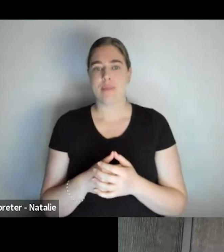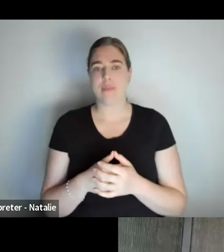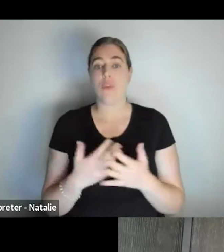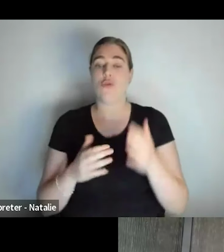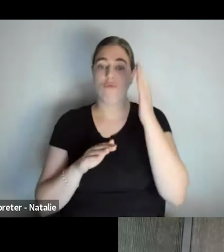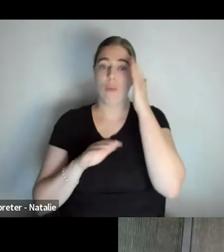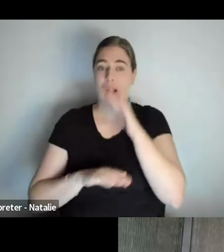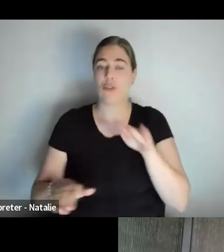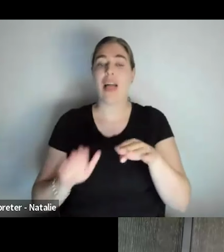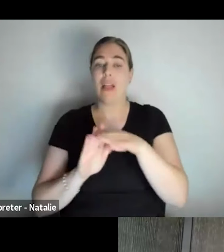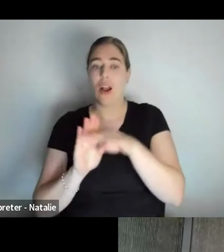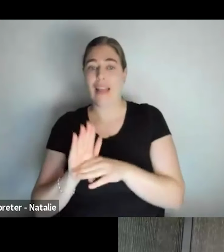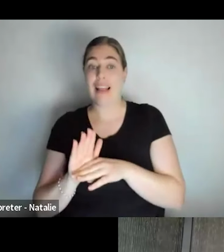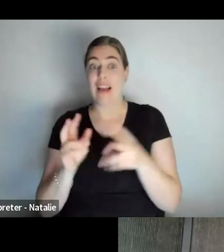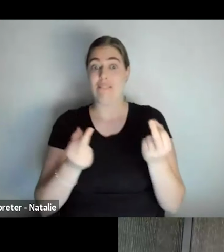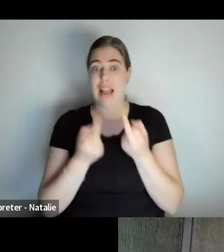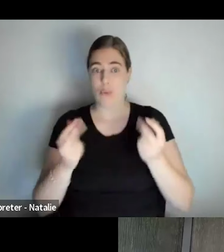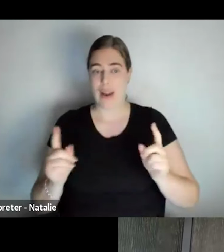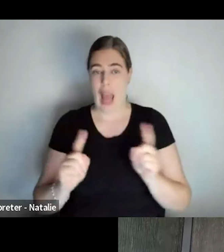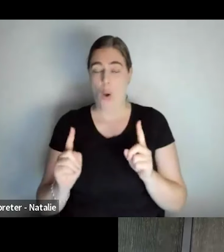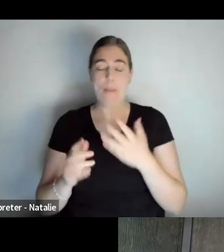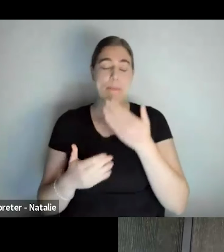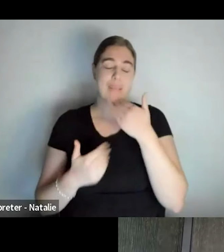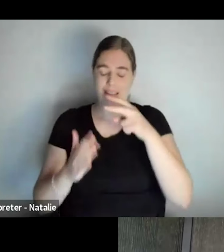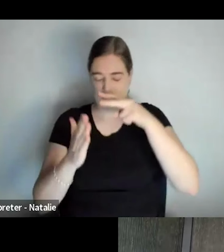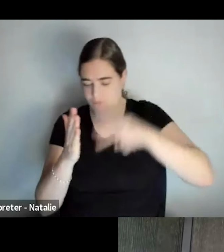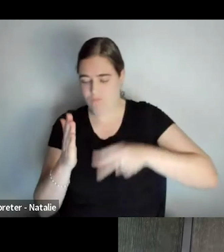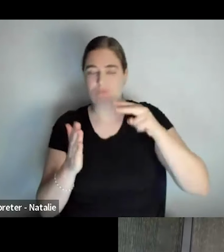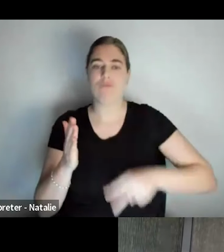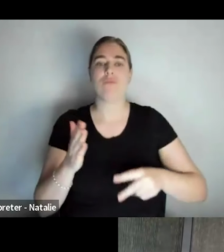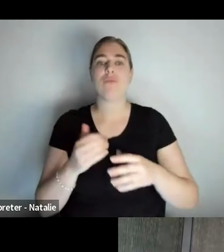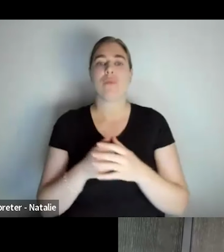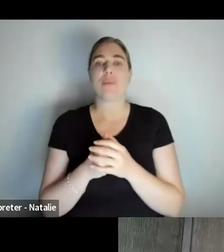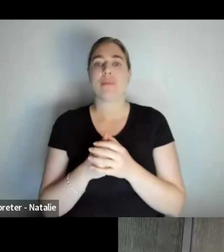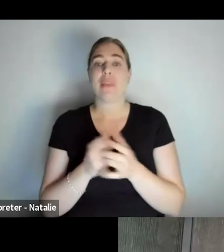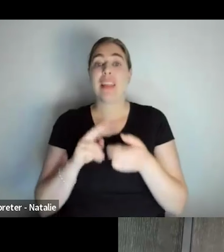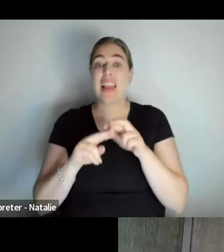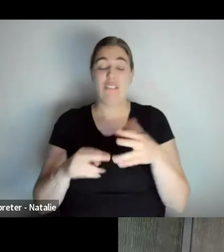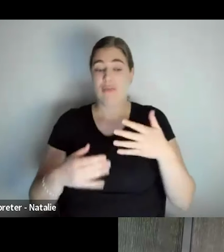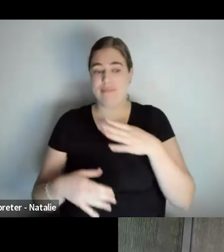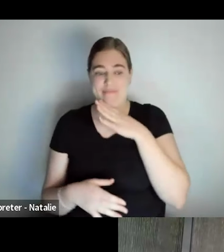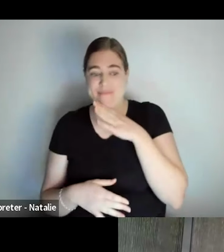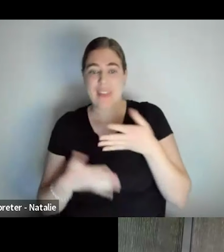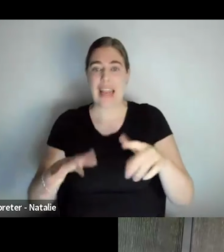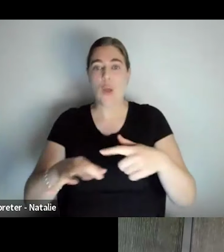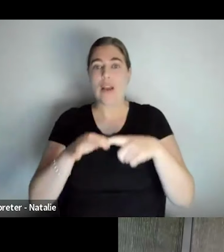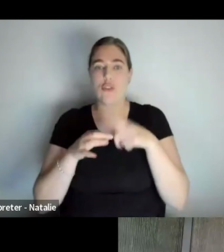available now. Please read them in detail. If you have any questions, you can get in touch with us